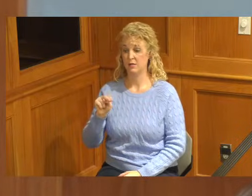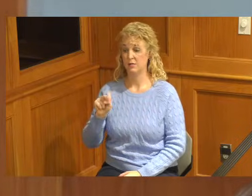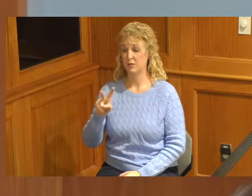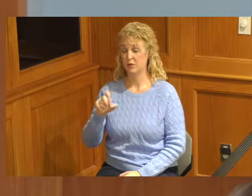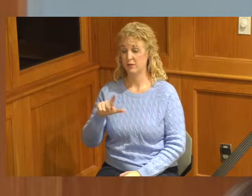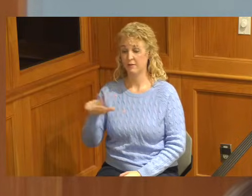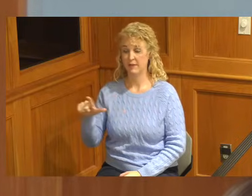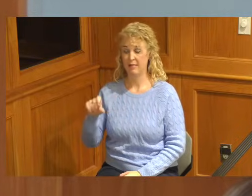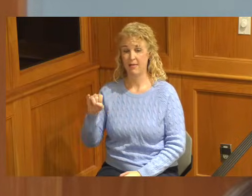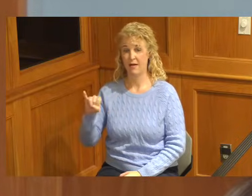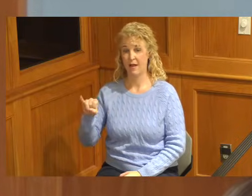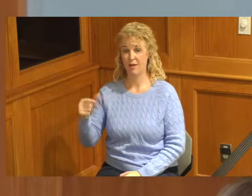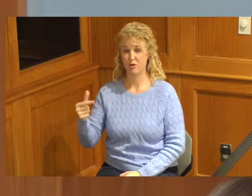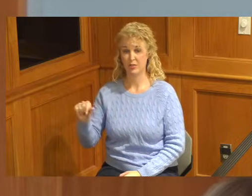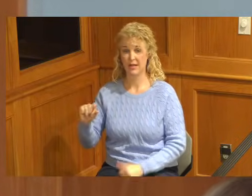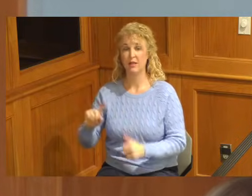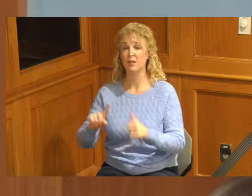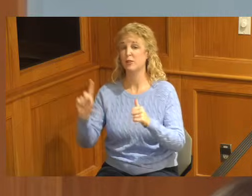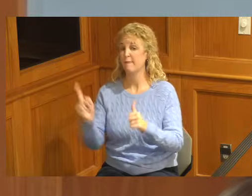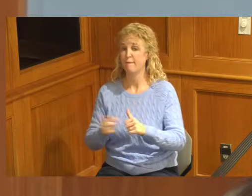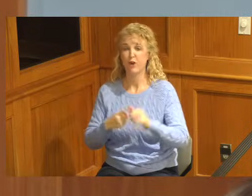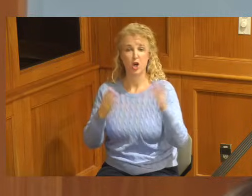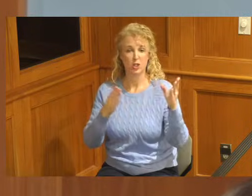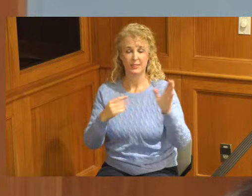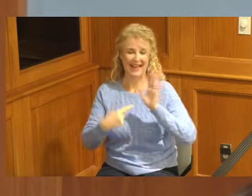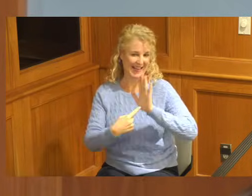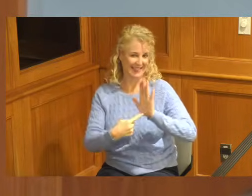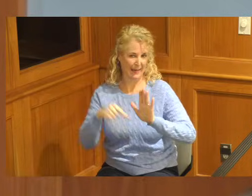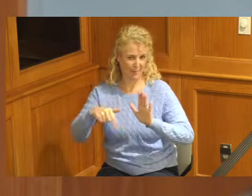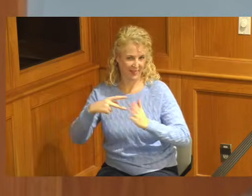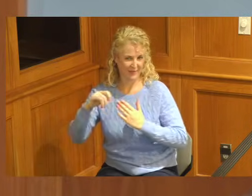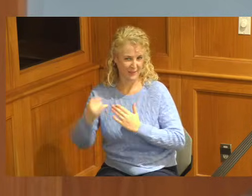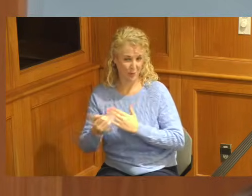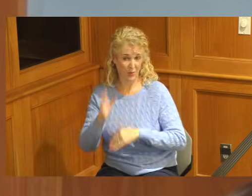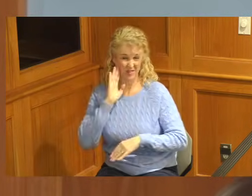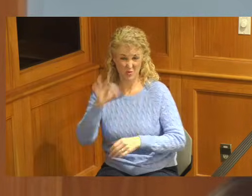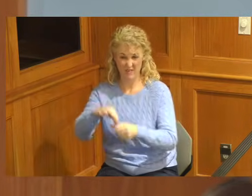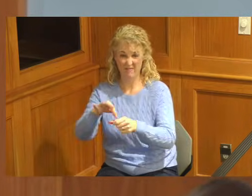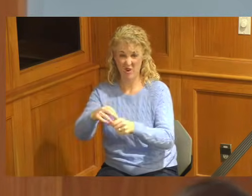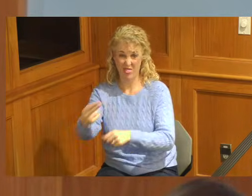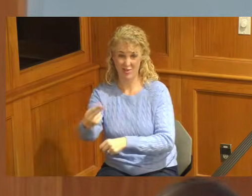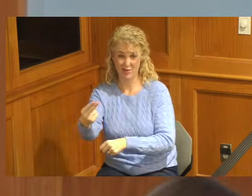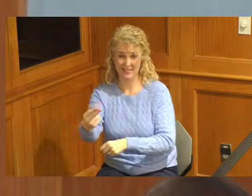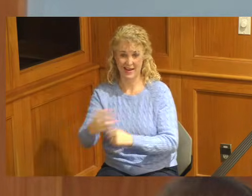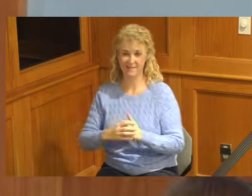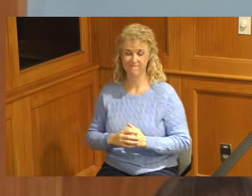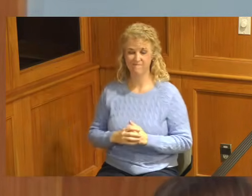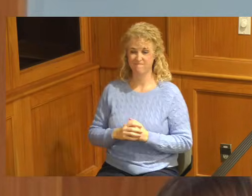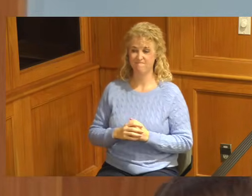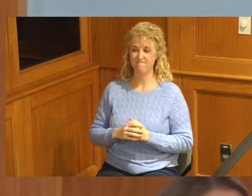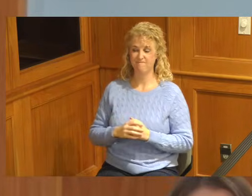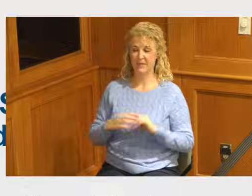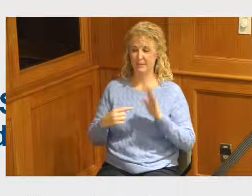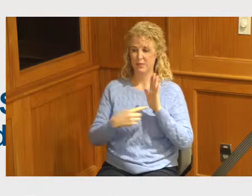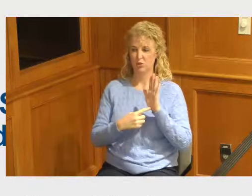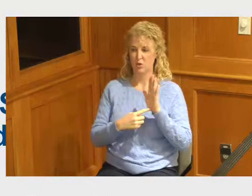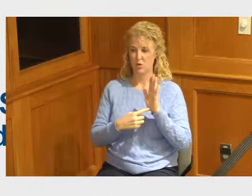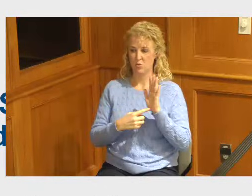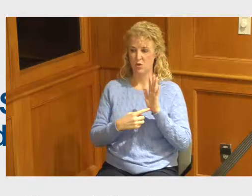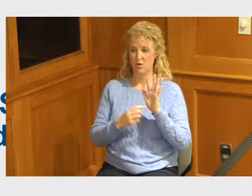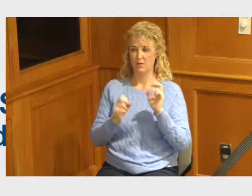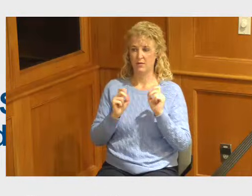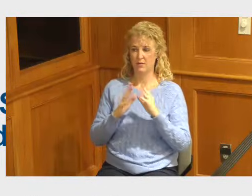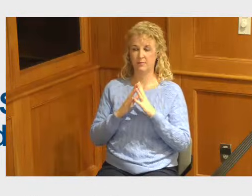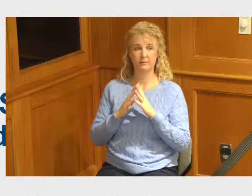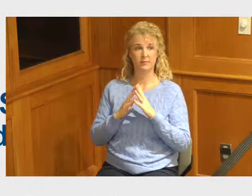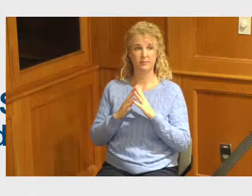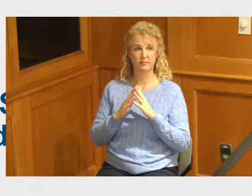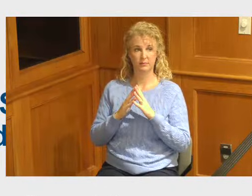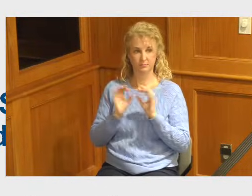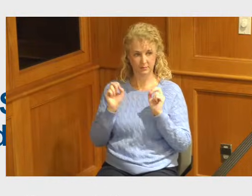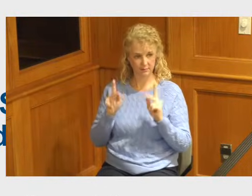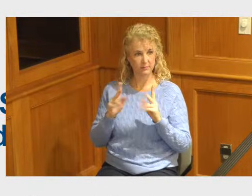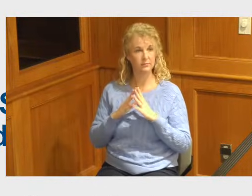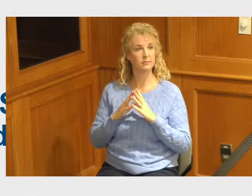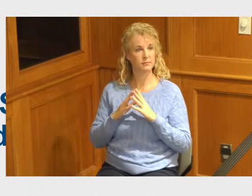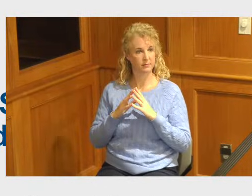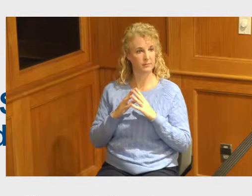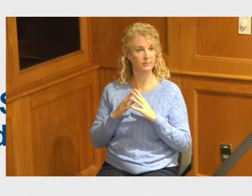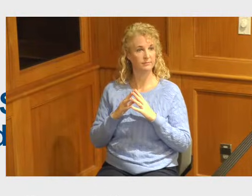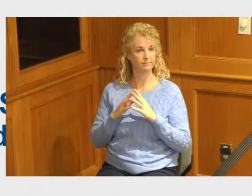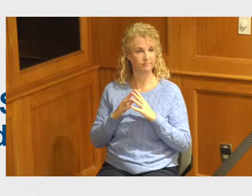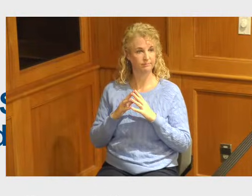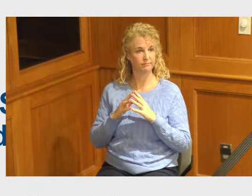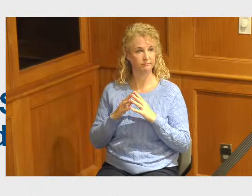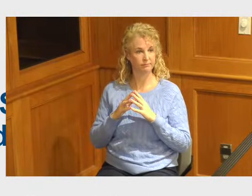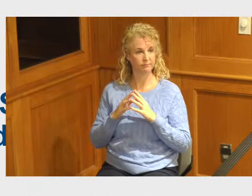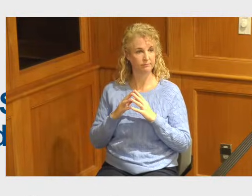as the first implementation of this program. Slides ready. Great. Thank you. [snorts]